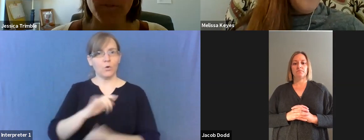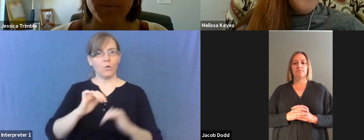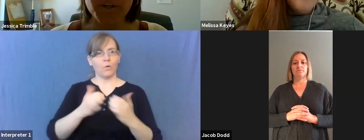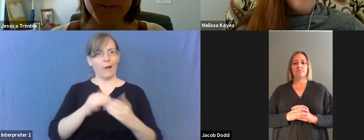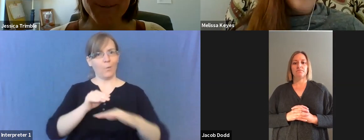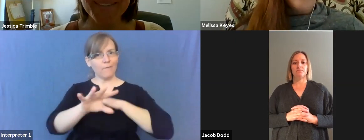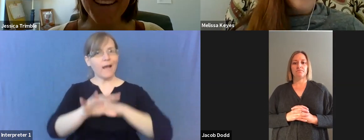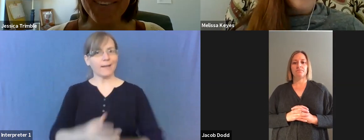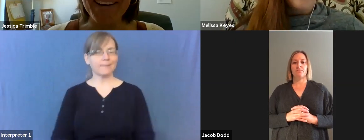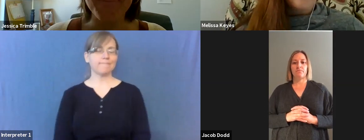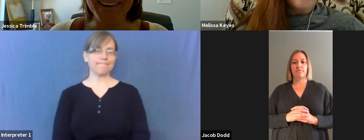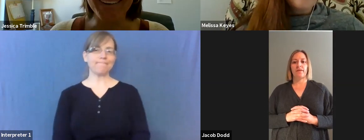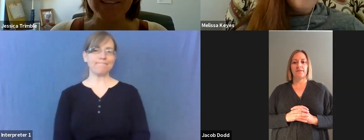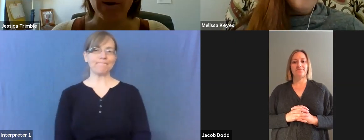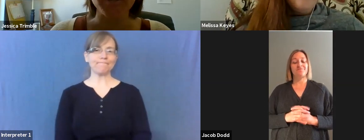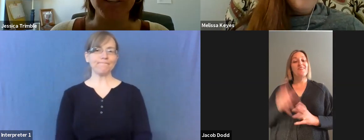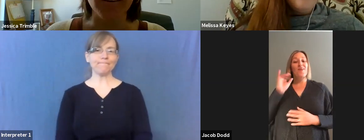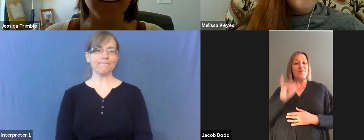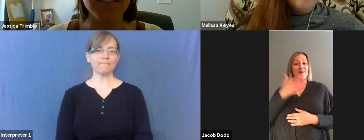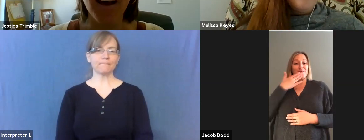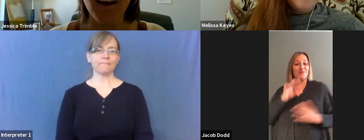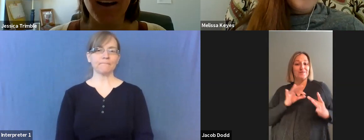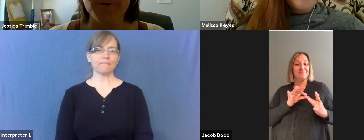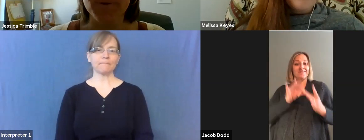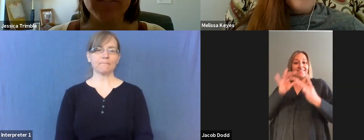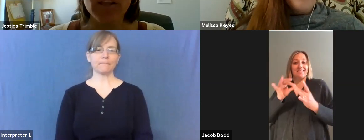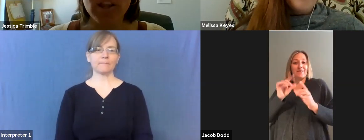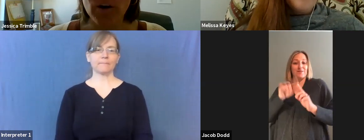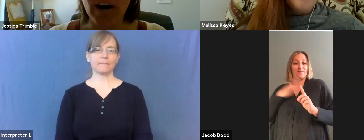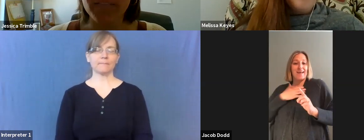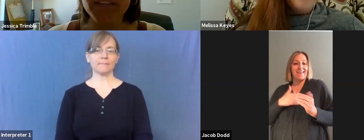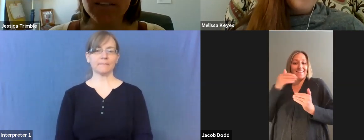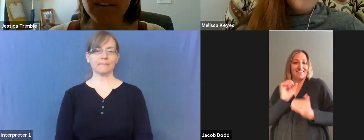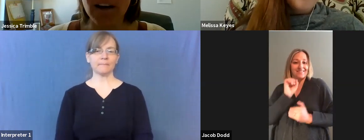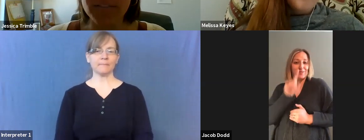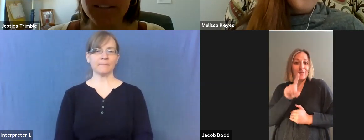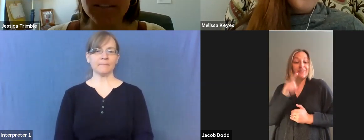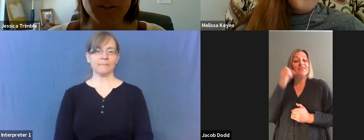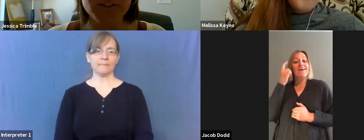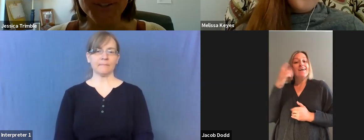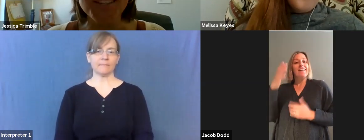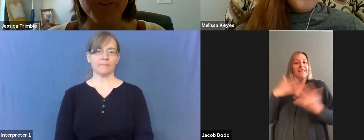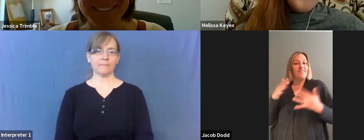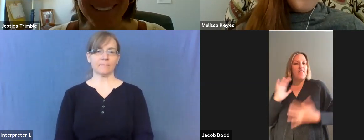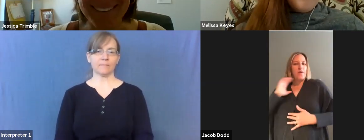Well, that was a good segue, so my next question is, even though our physical office looks a little different